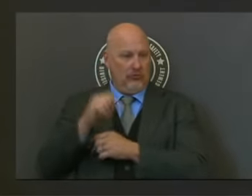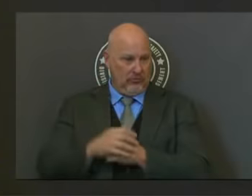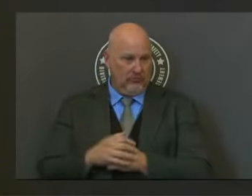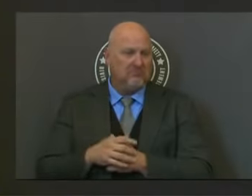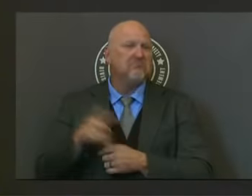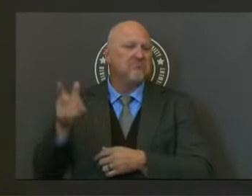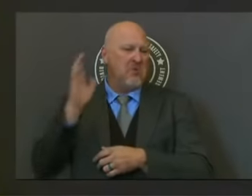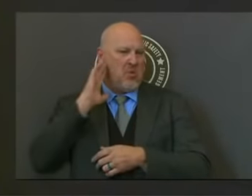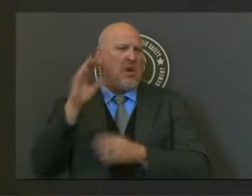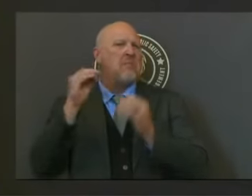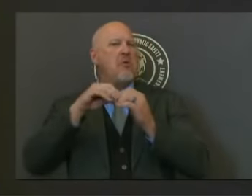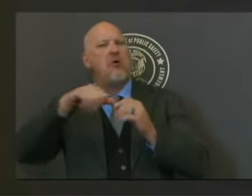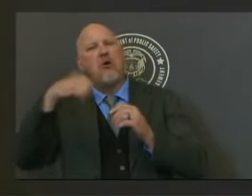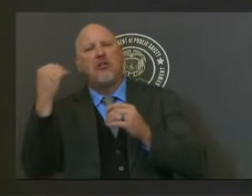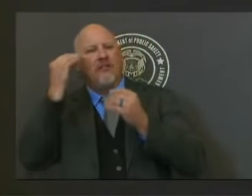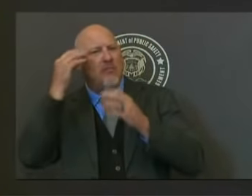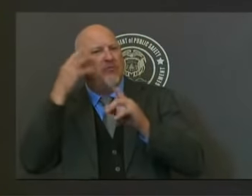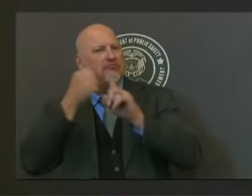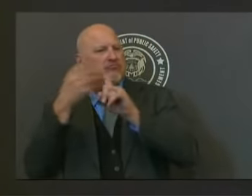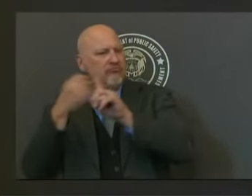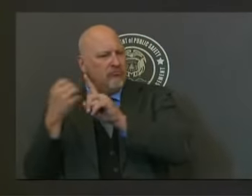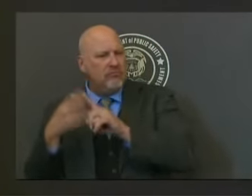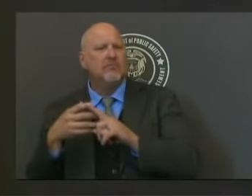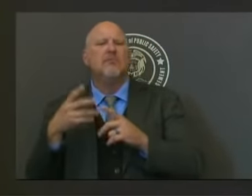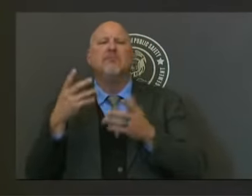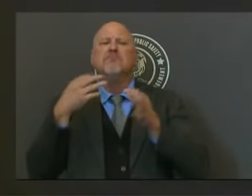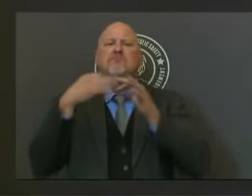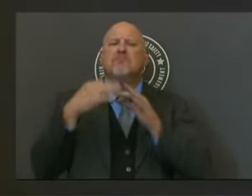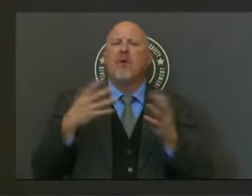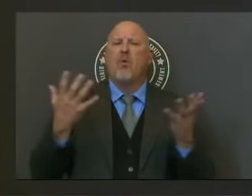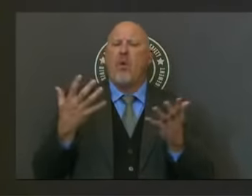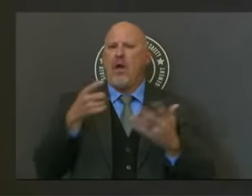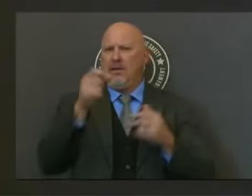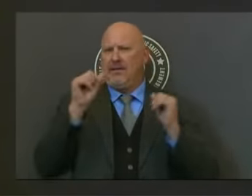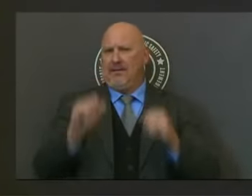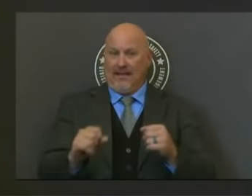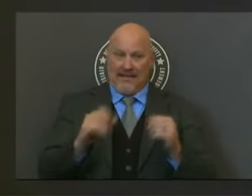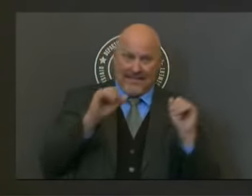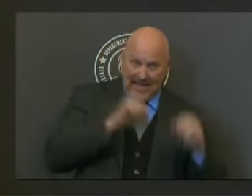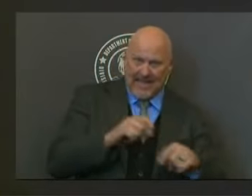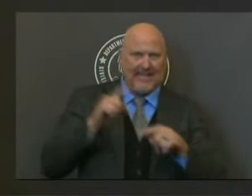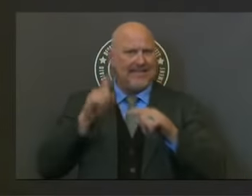after that we'll have a doctor Eddie